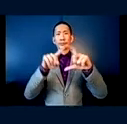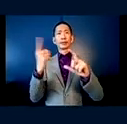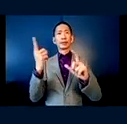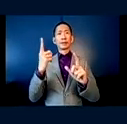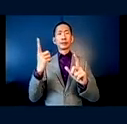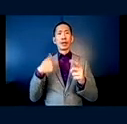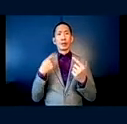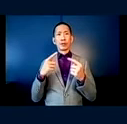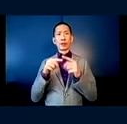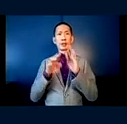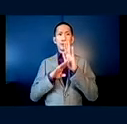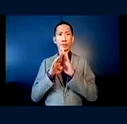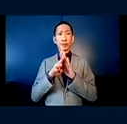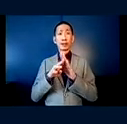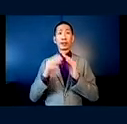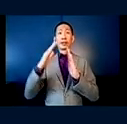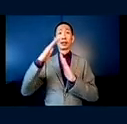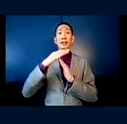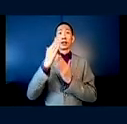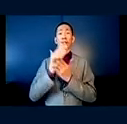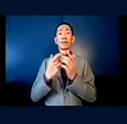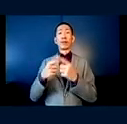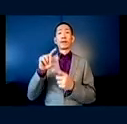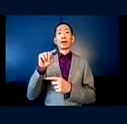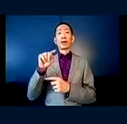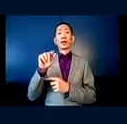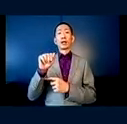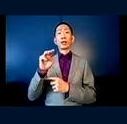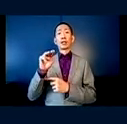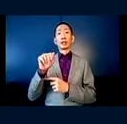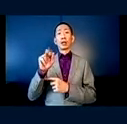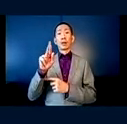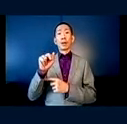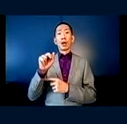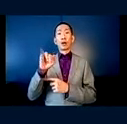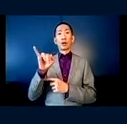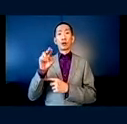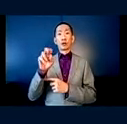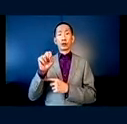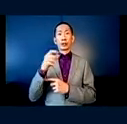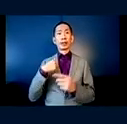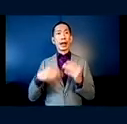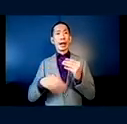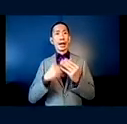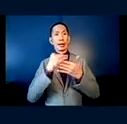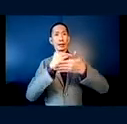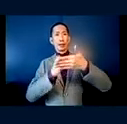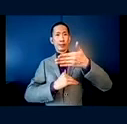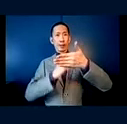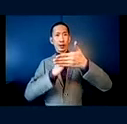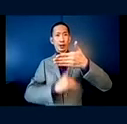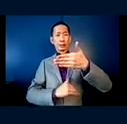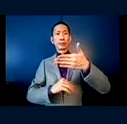THIS IS ACTUALLY THE TOP PART OF THIS CIRCLE, ACTUALLY COMES FROM KAMARA JONES, I ADDED THE BOTTOM